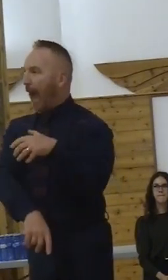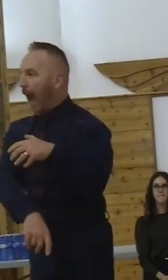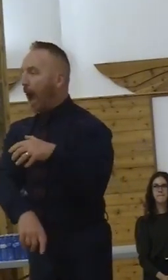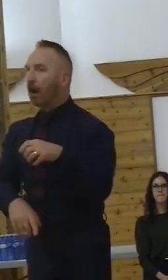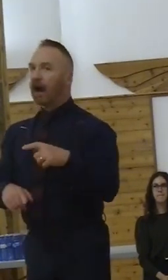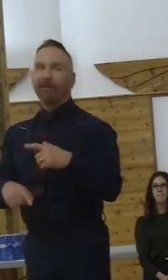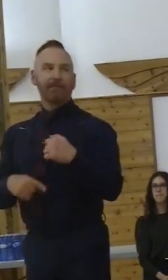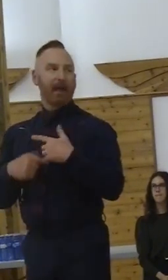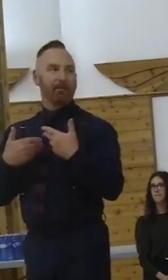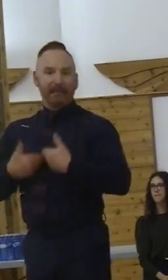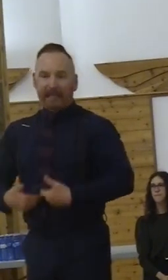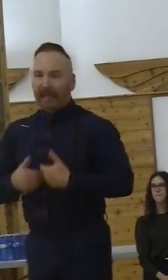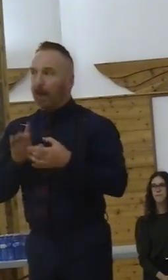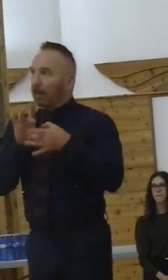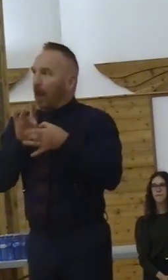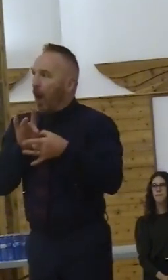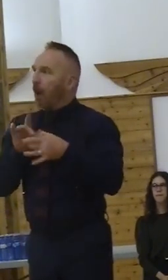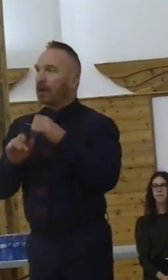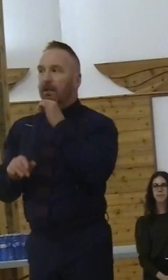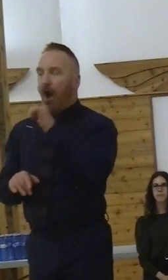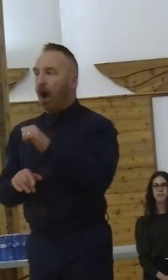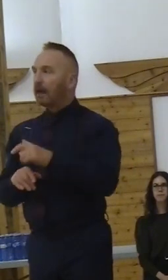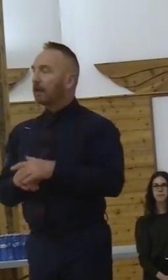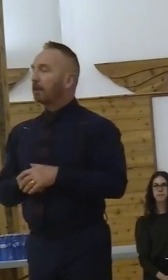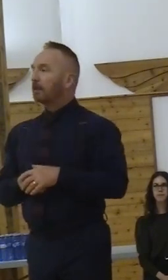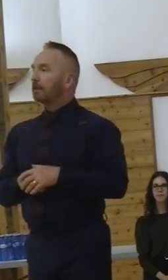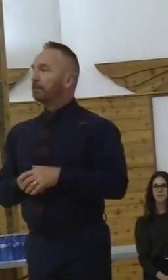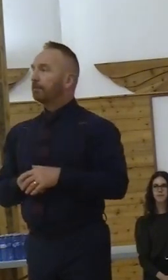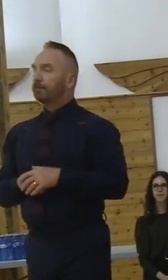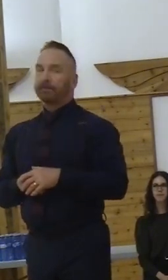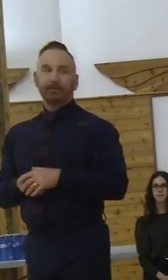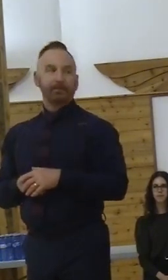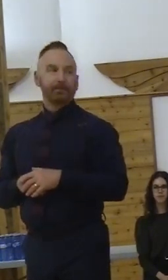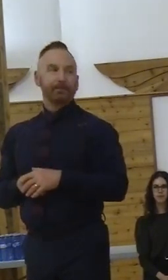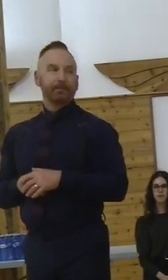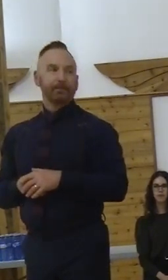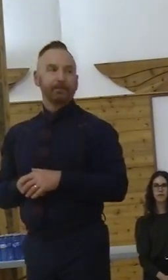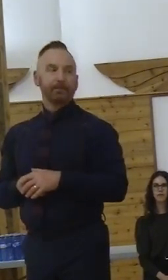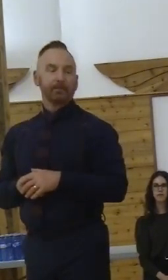I felt I didn't belong because I'm too spirited. And that is what I am.